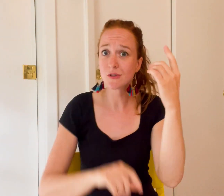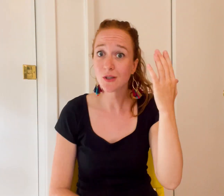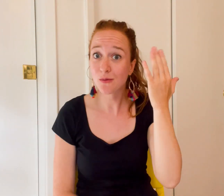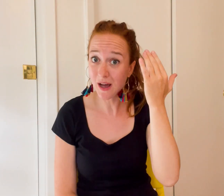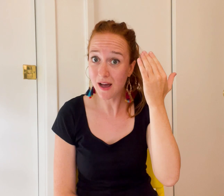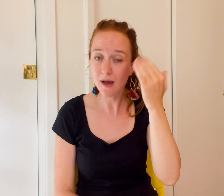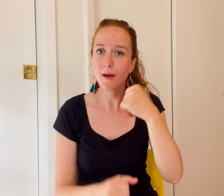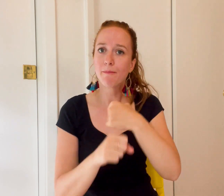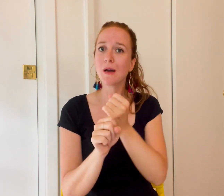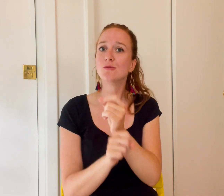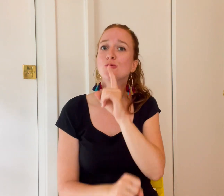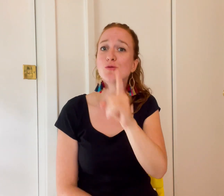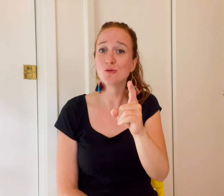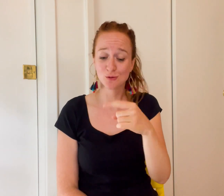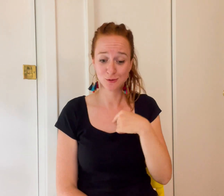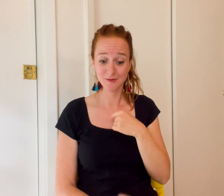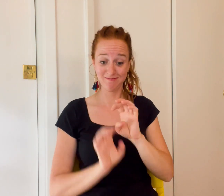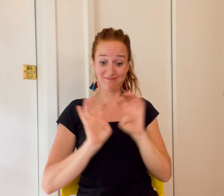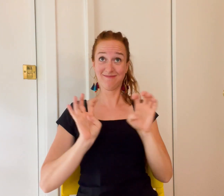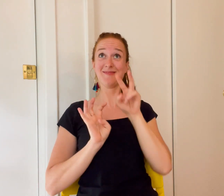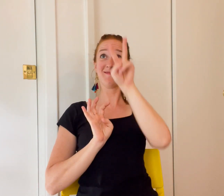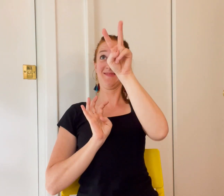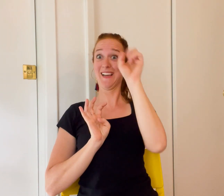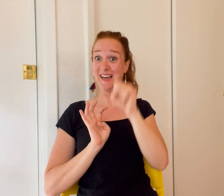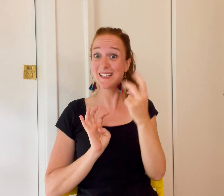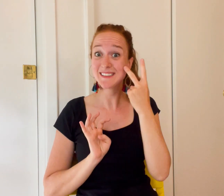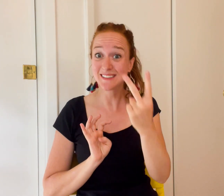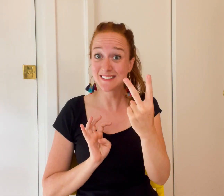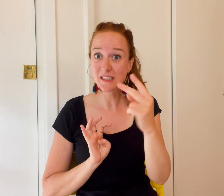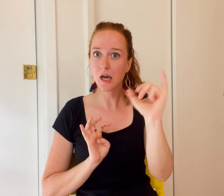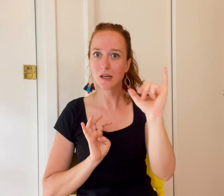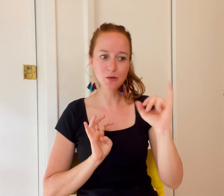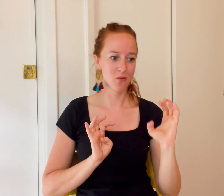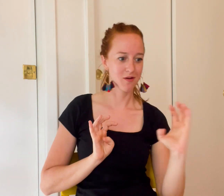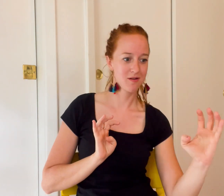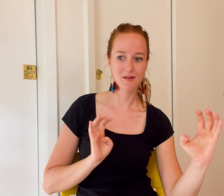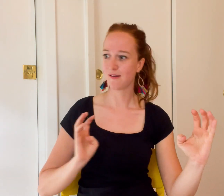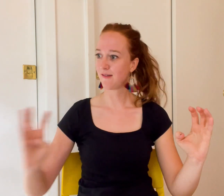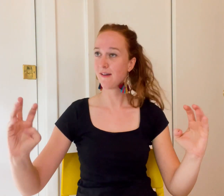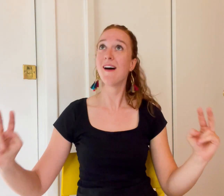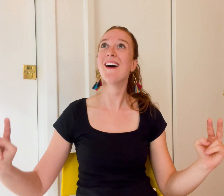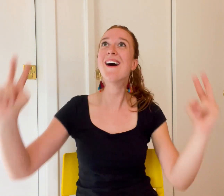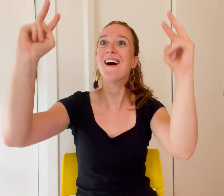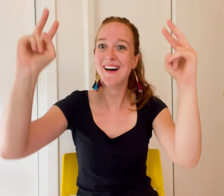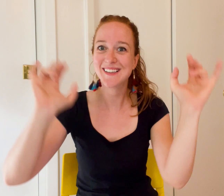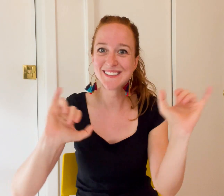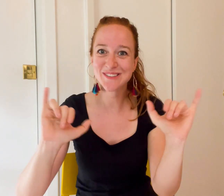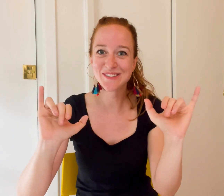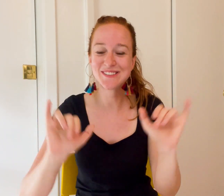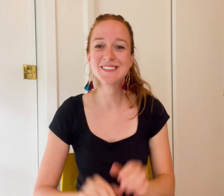With shaped fireworks, several are set off at the same instant to ensure the shape can be seen from all angles.